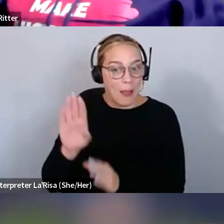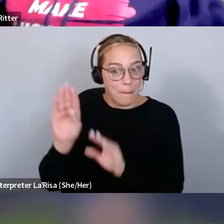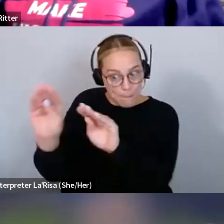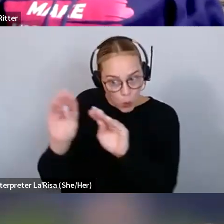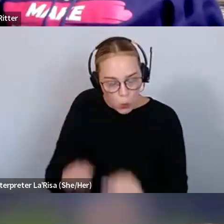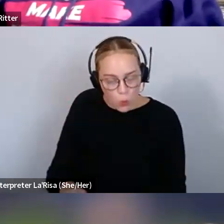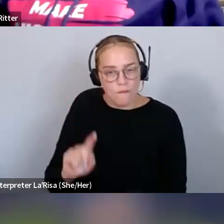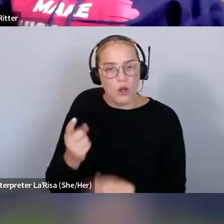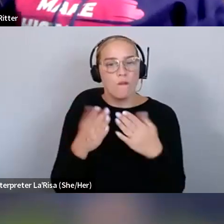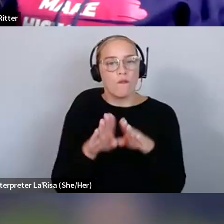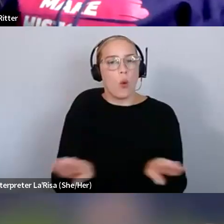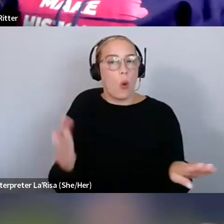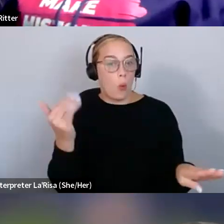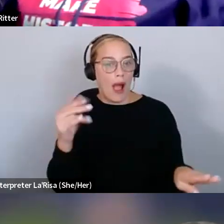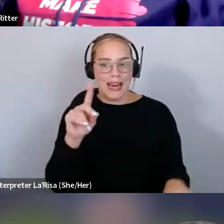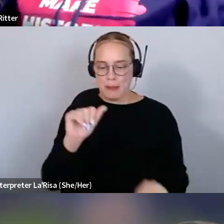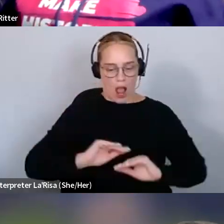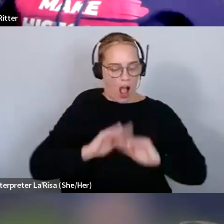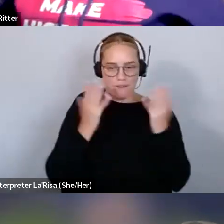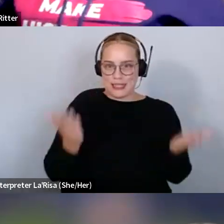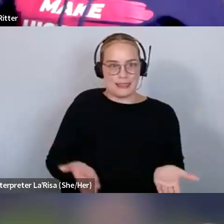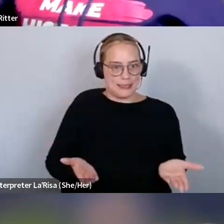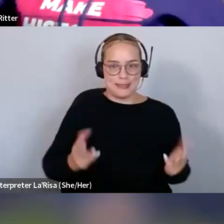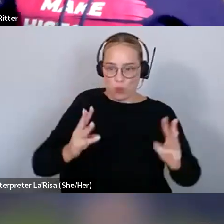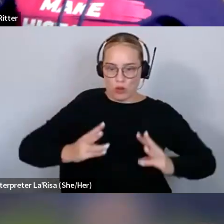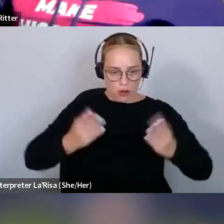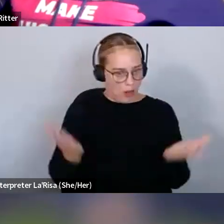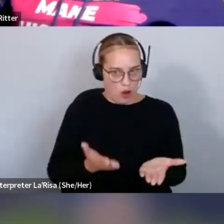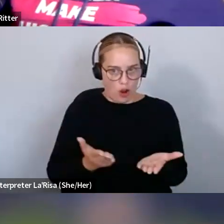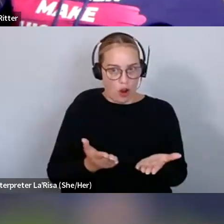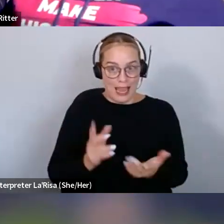cannot ask me for medical documentation if I asked them to move the class